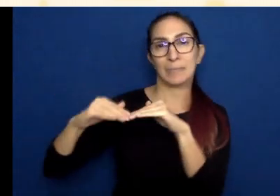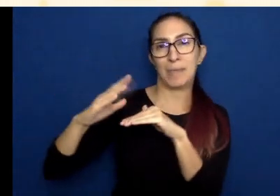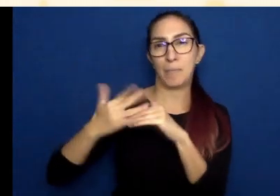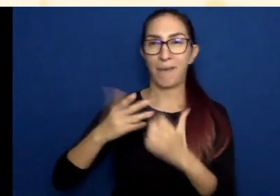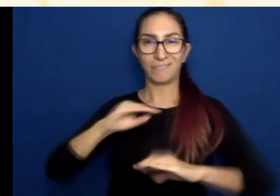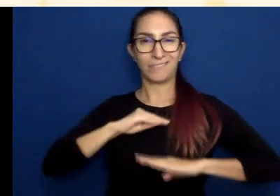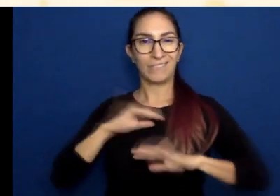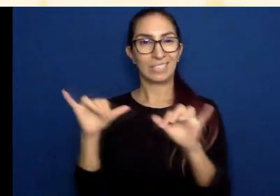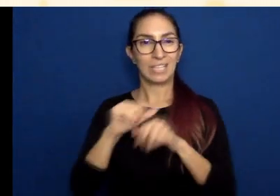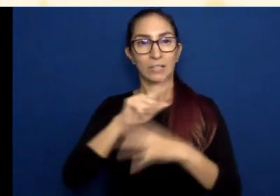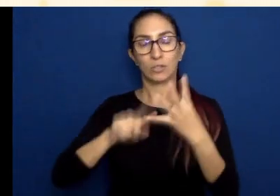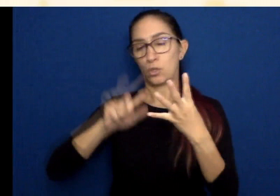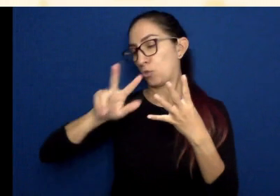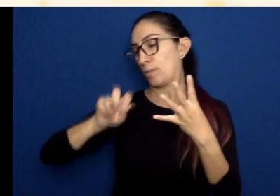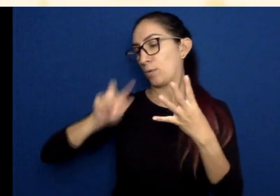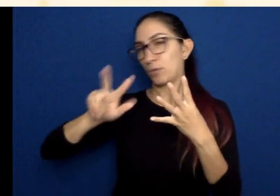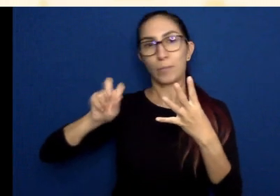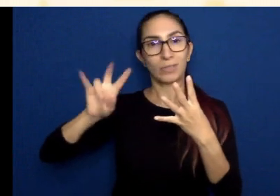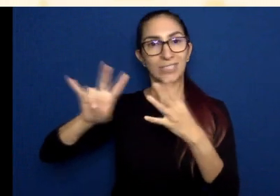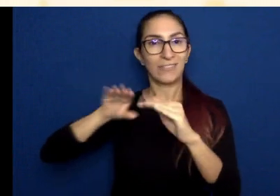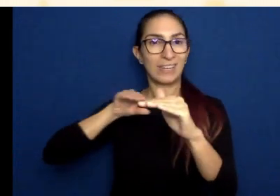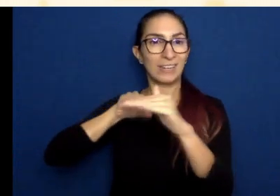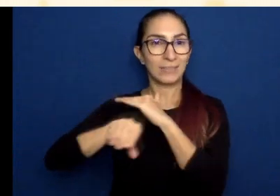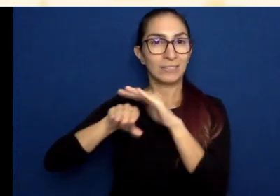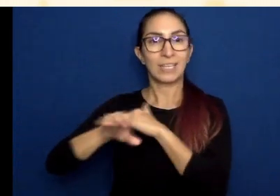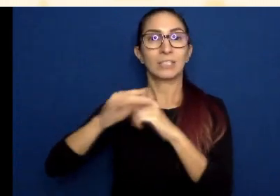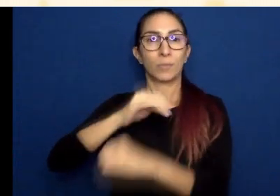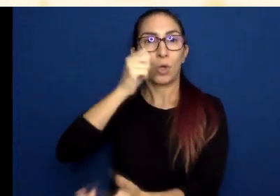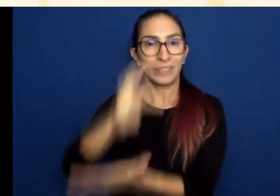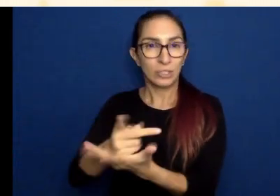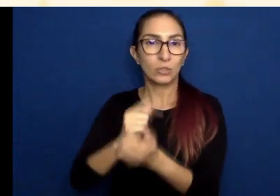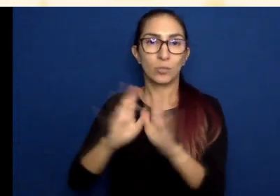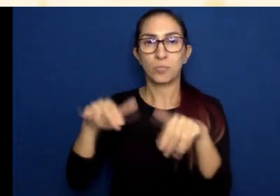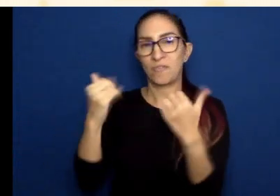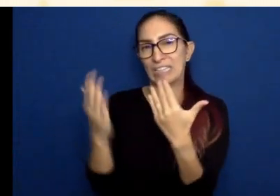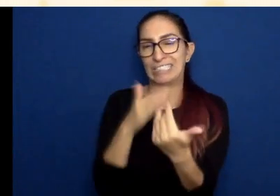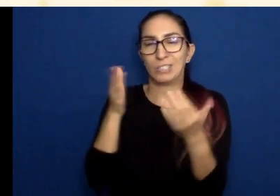3.3.7, accessible authentication; providing easy methods of authentication.